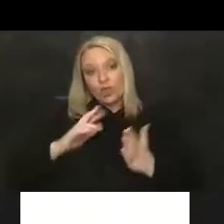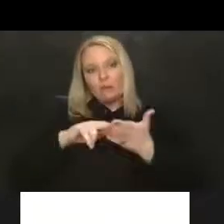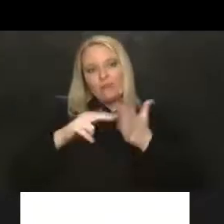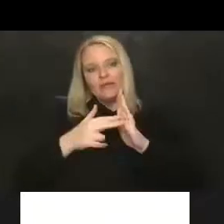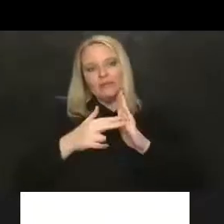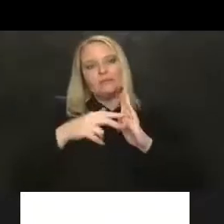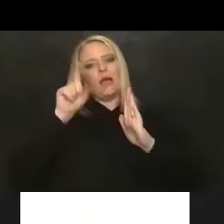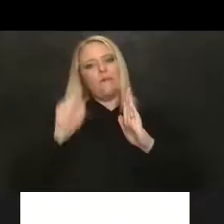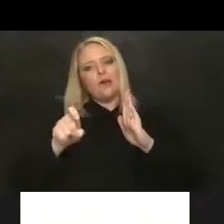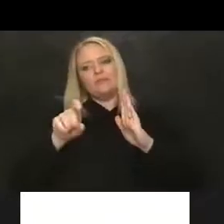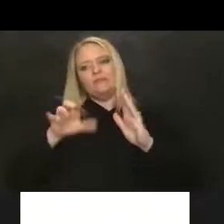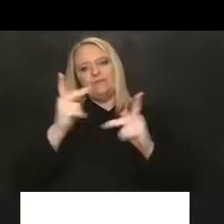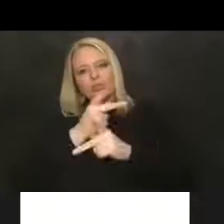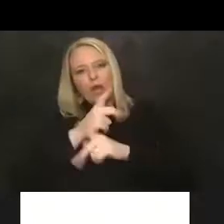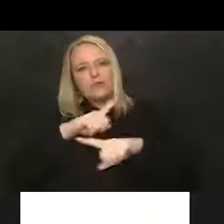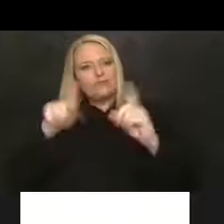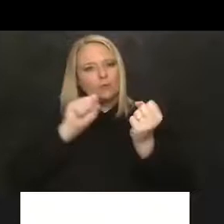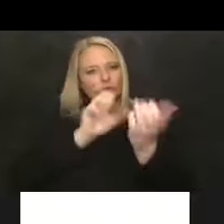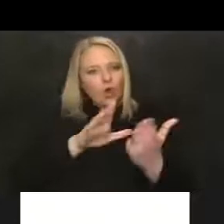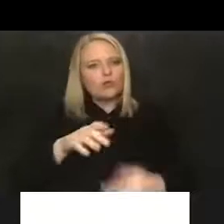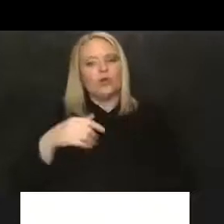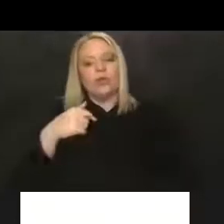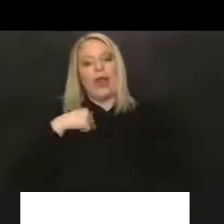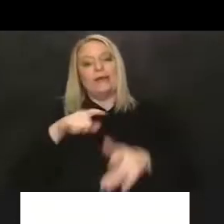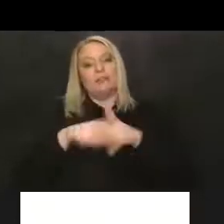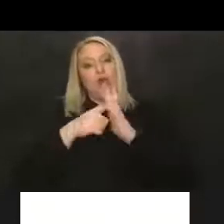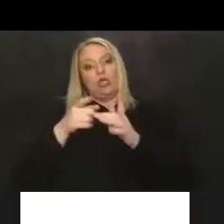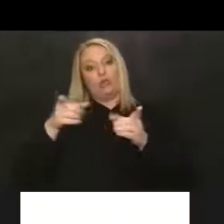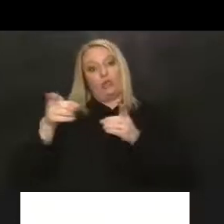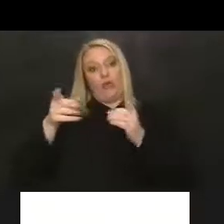and so I started directing one acts in high school, I started assistant directing in high